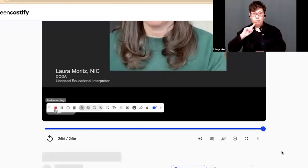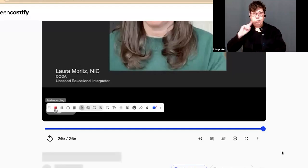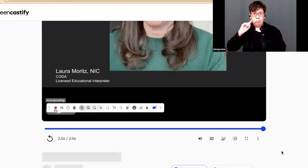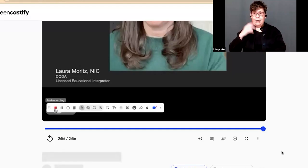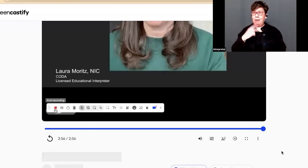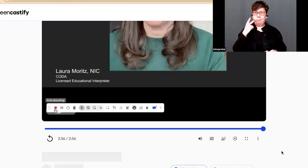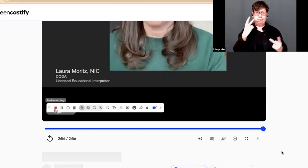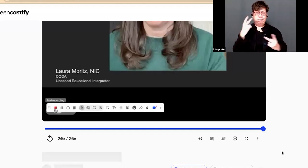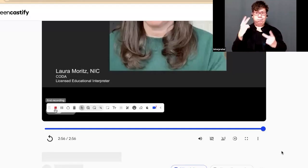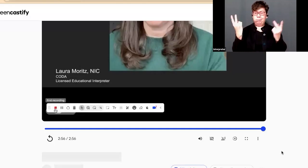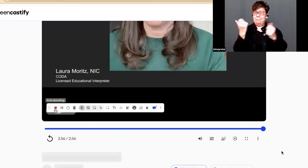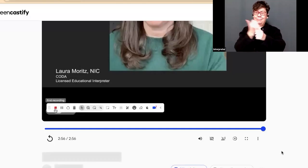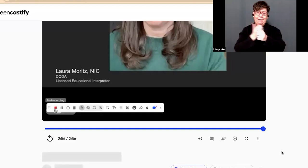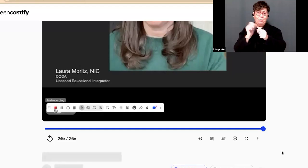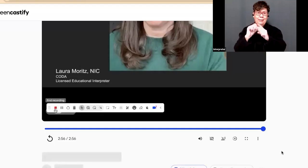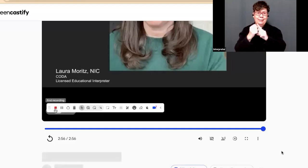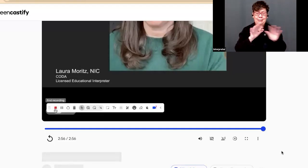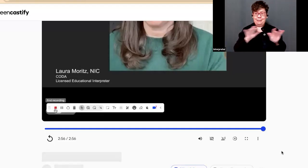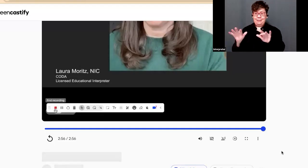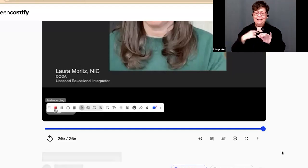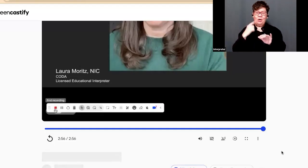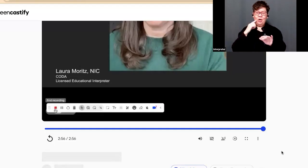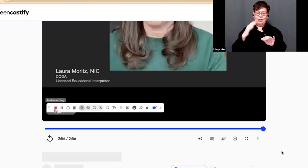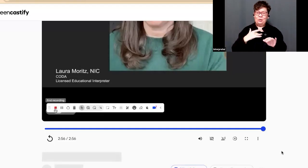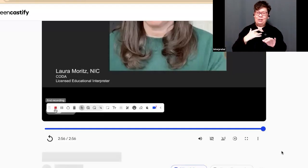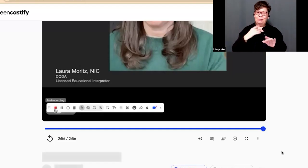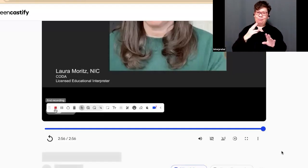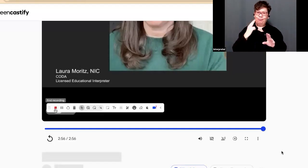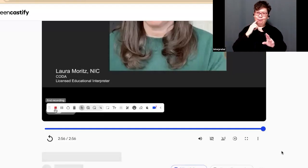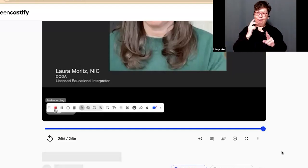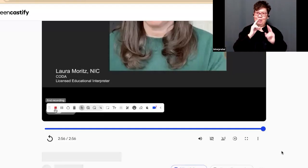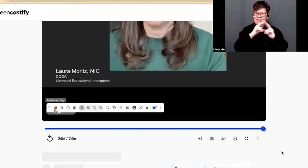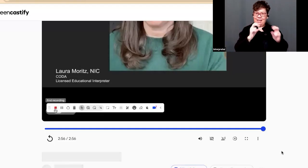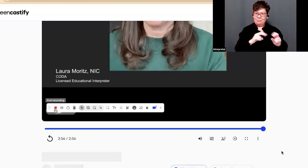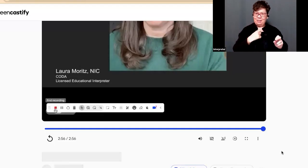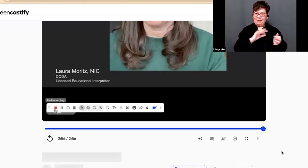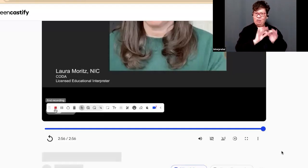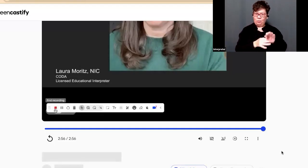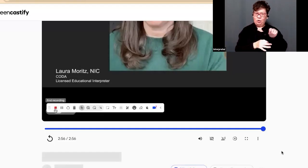I also had the privilege of interpreting assessments. I interpret benchmarks.